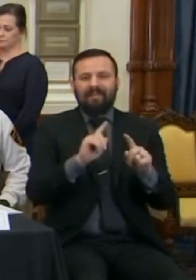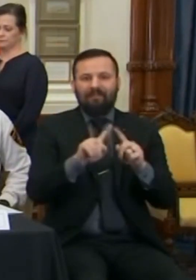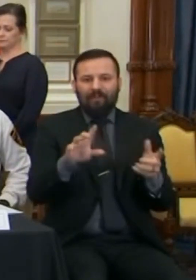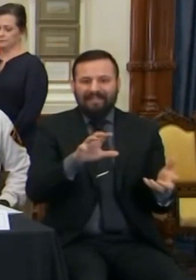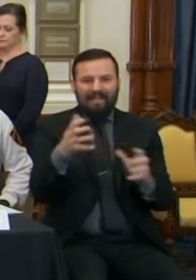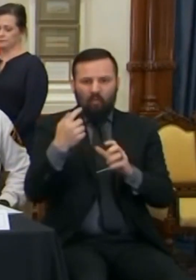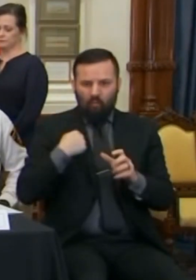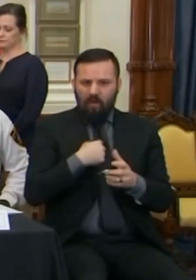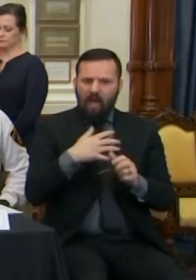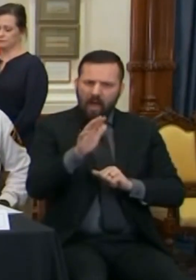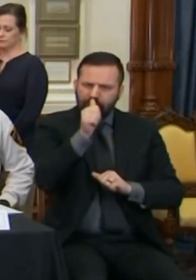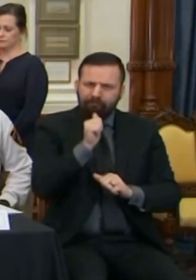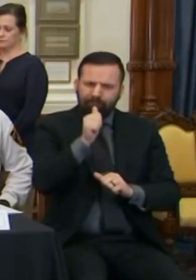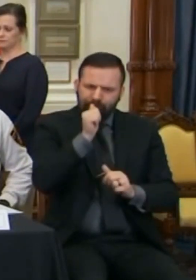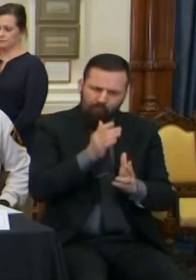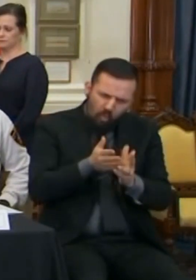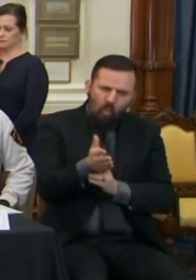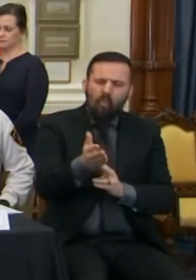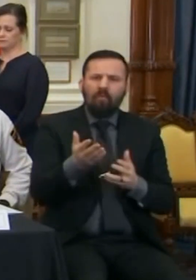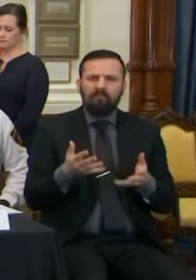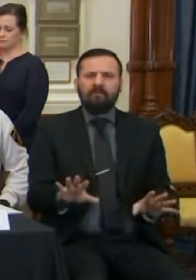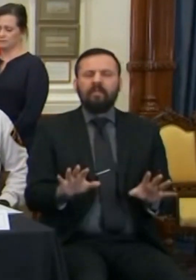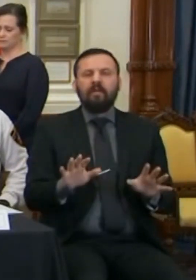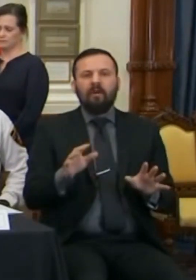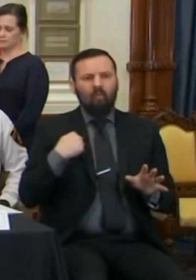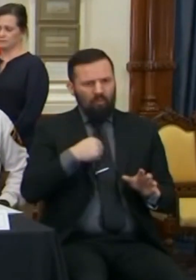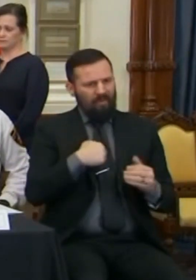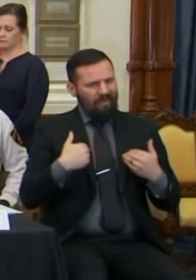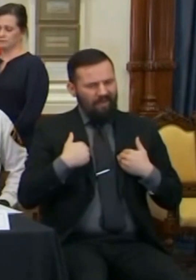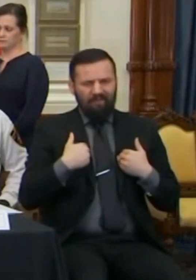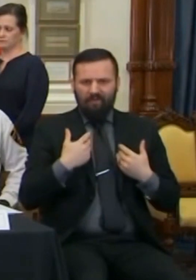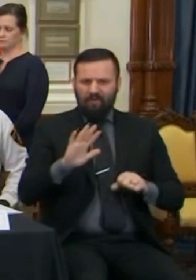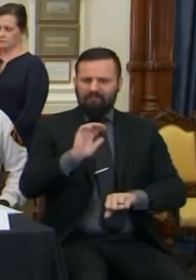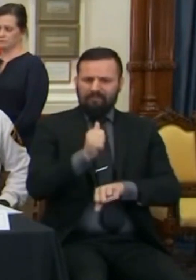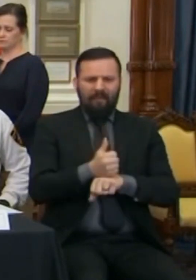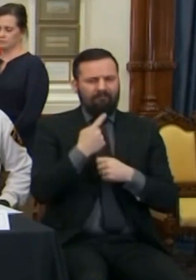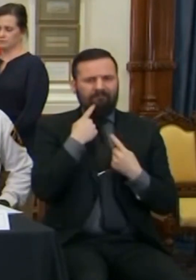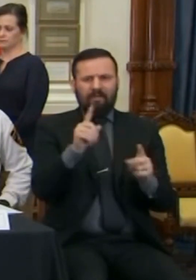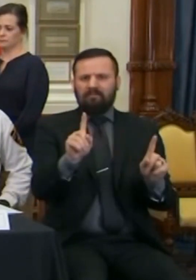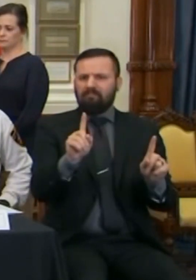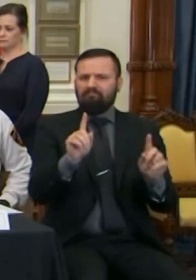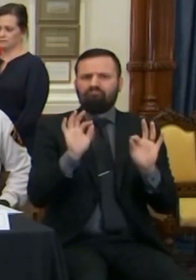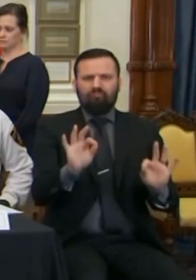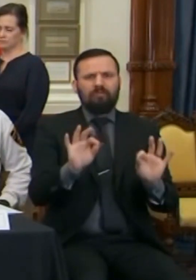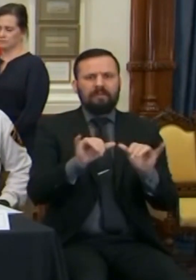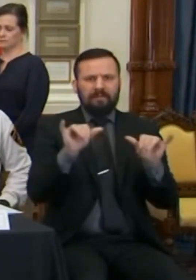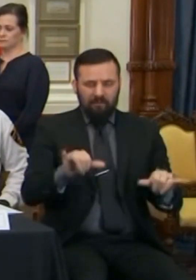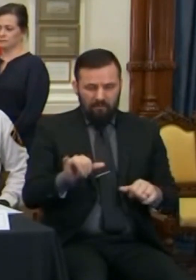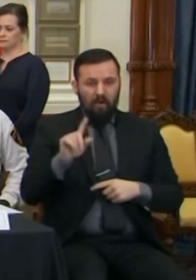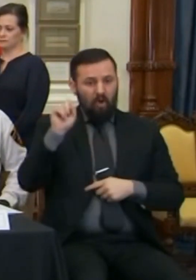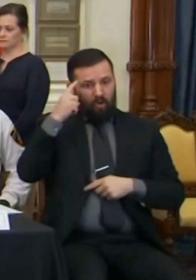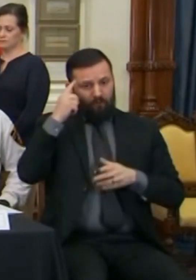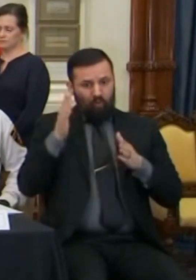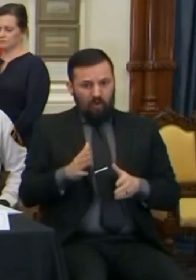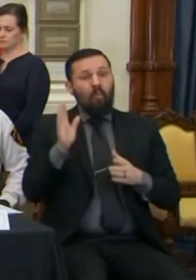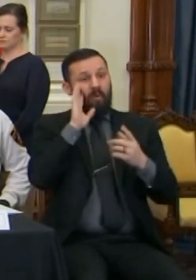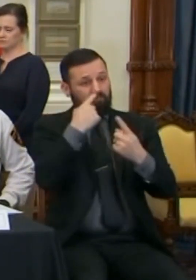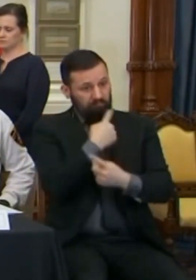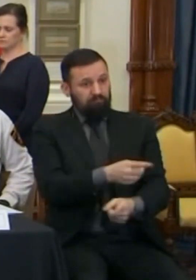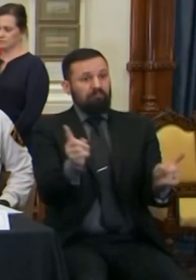have worked our way through we have a very effective system where the governor will make a disaster declaration and local officials with proven experience